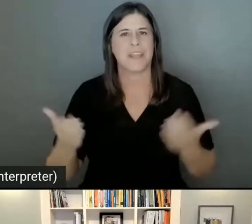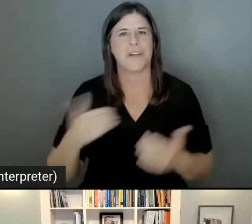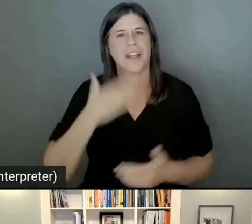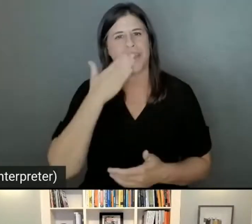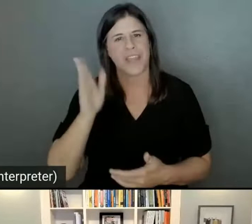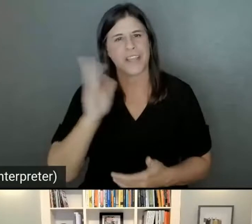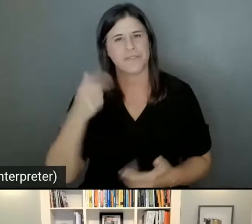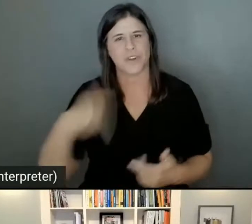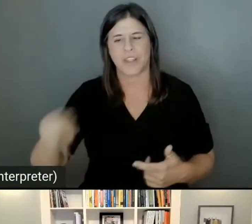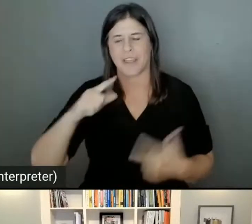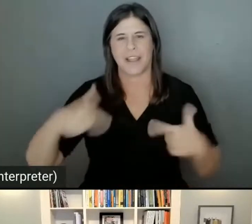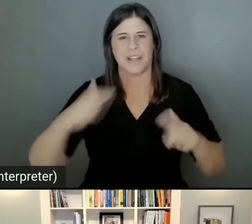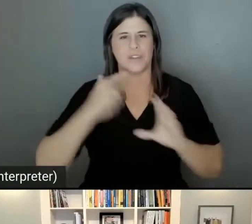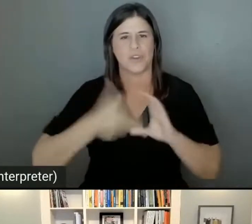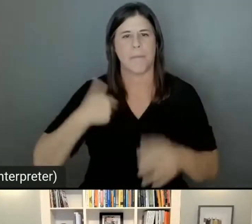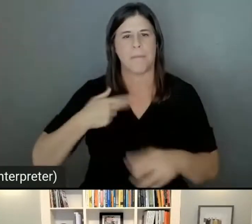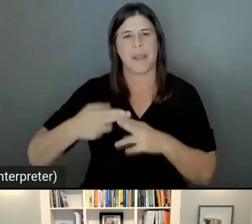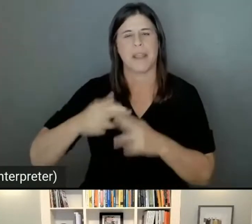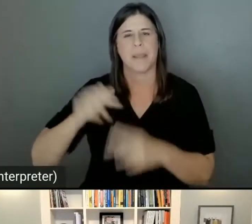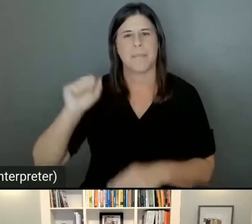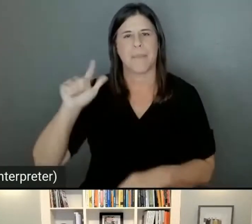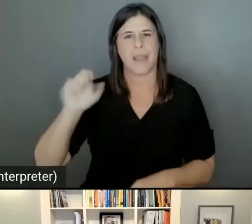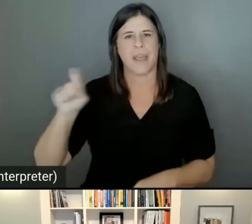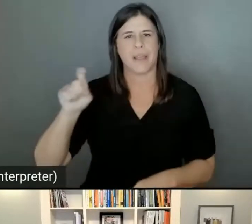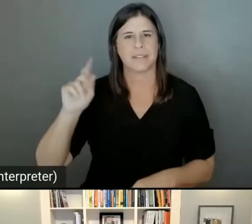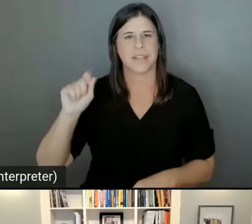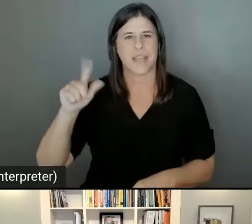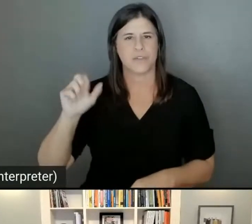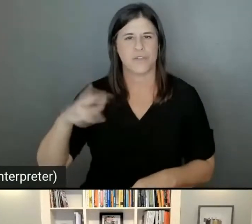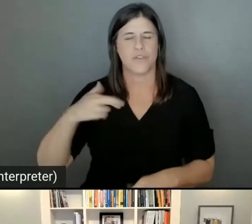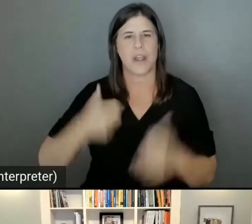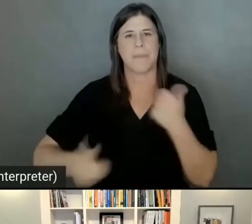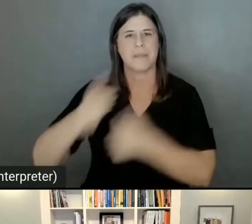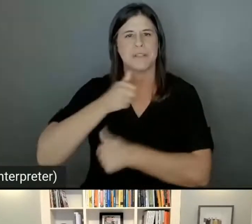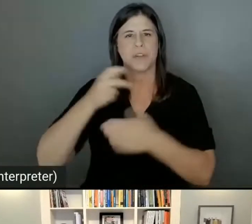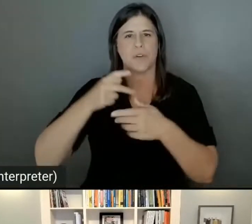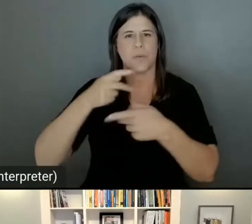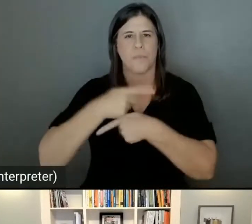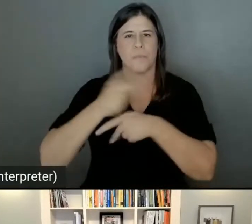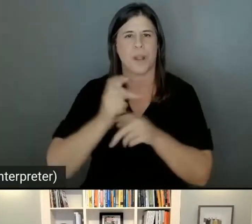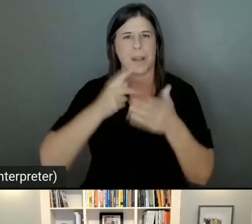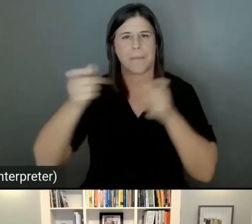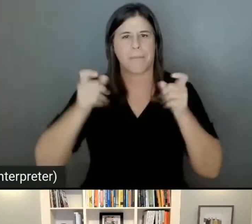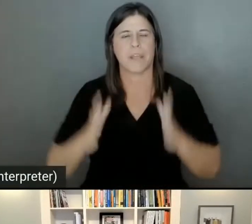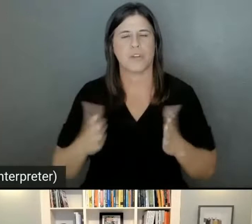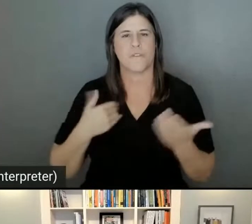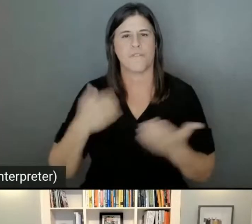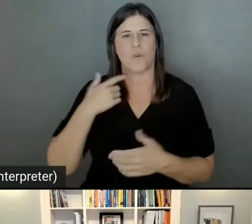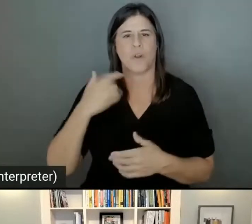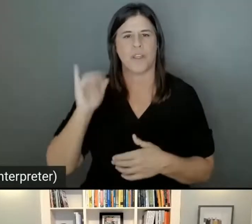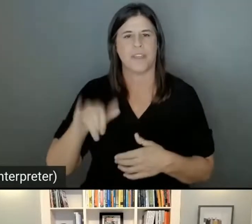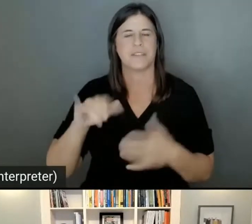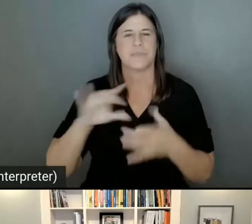My name is Alex Kestner. I'm a senior product manager on the Amazon EKS team. I've been working really closely with Ellis